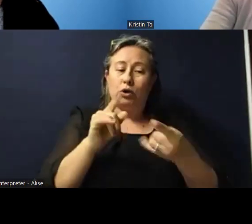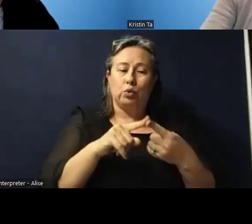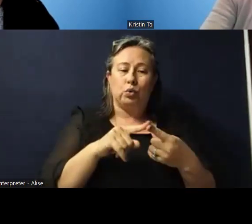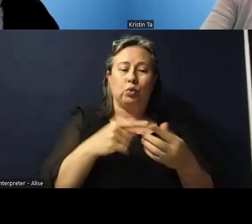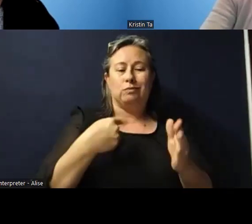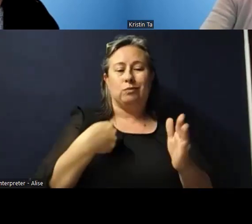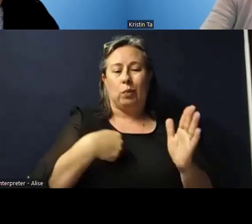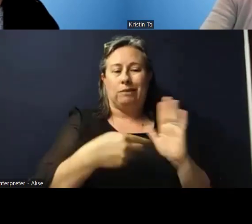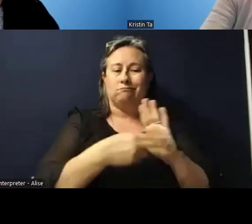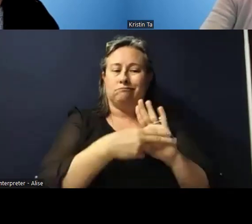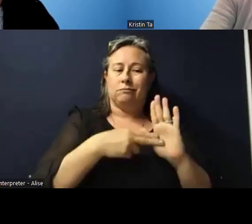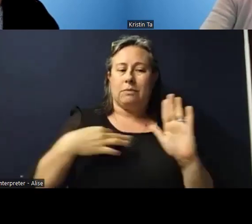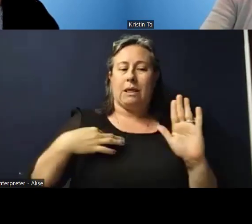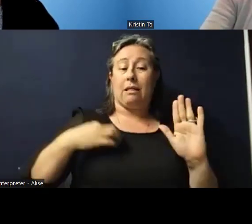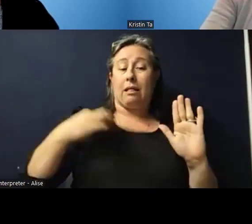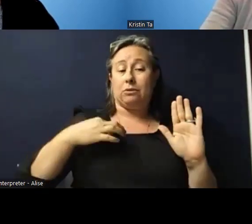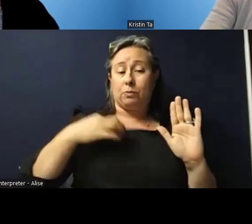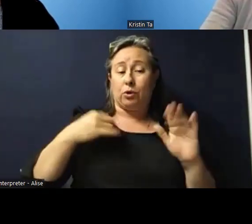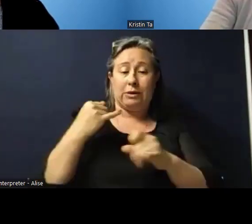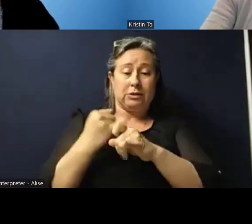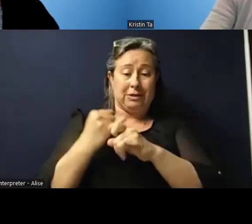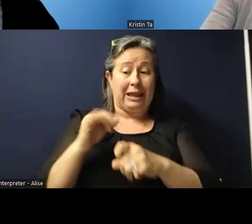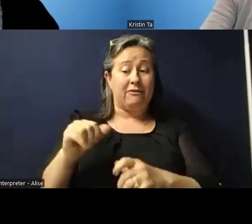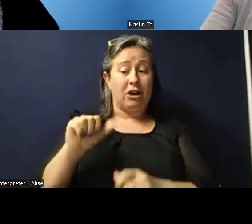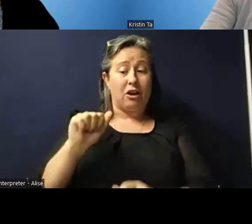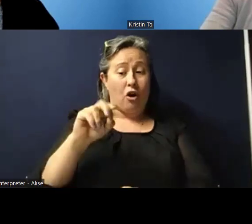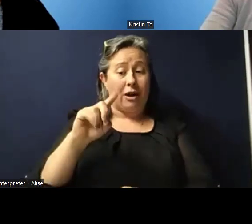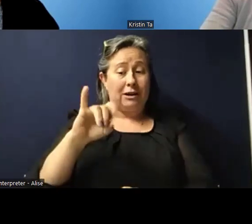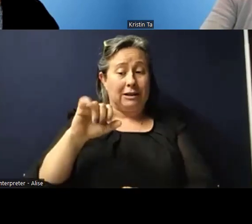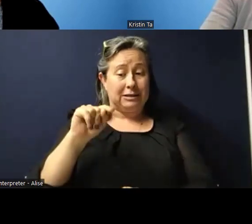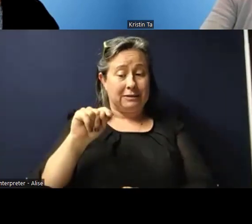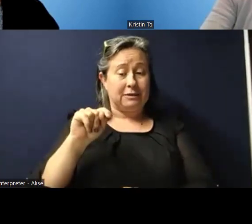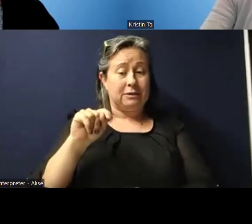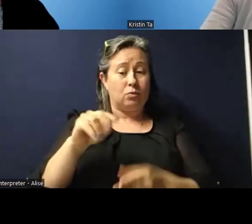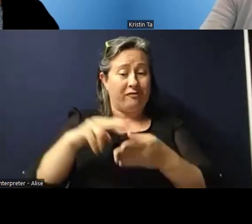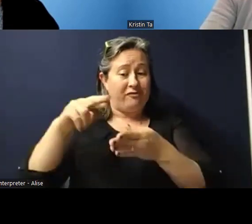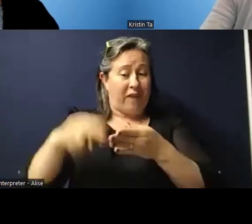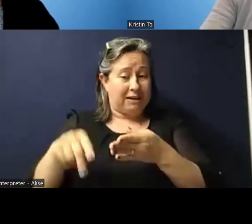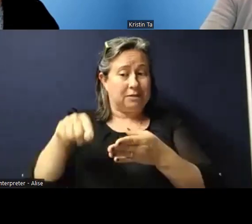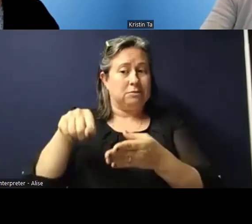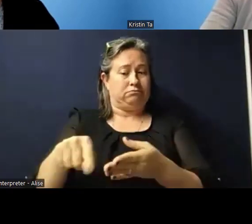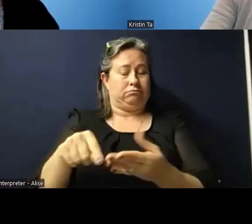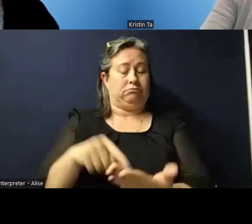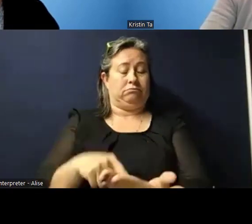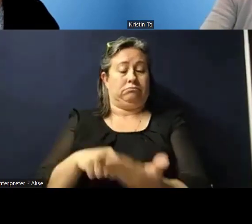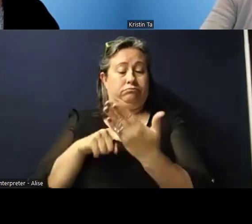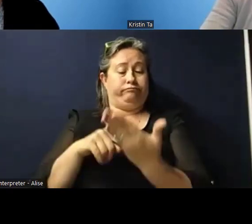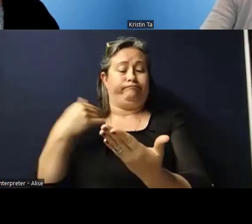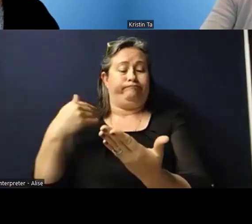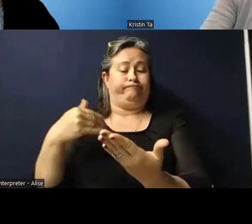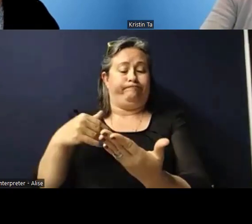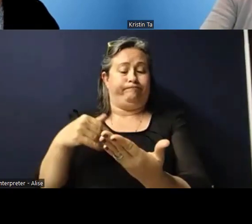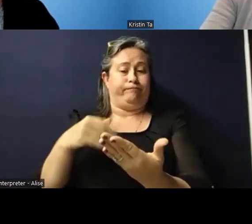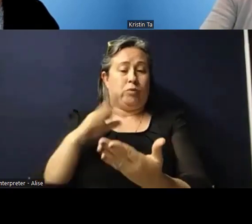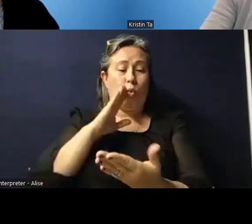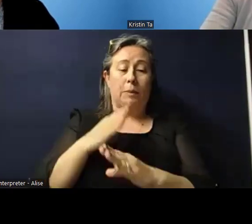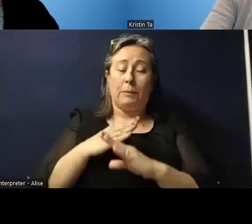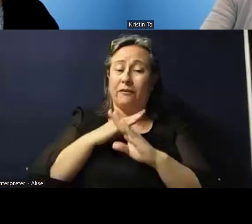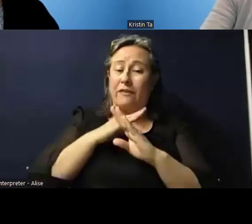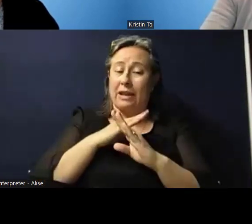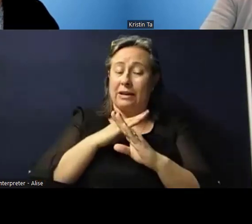and if there are audit findings that would prevent an entity